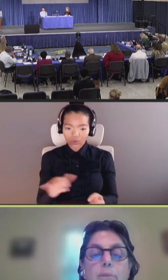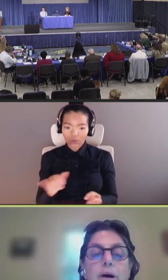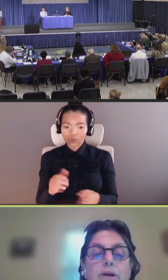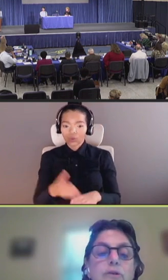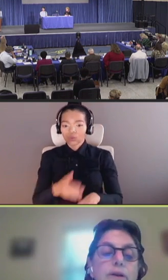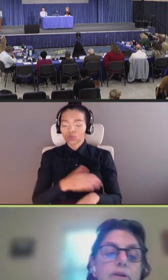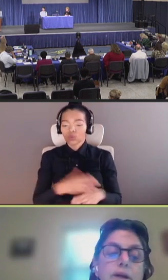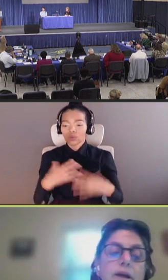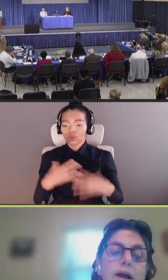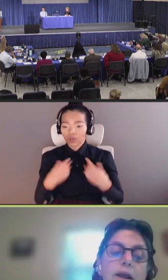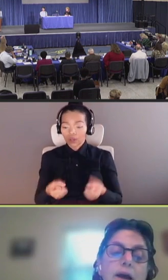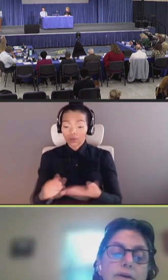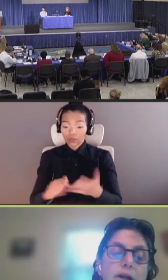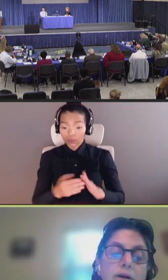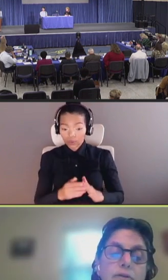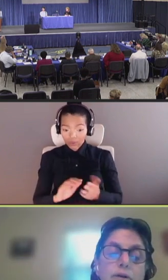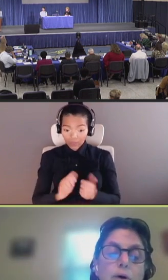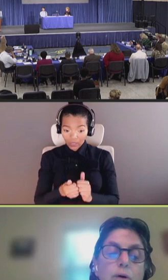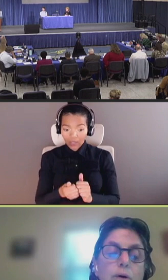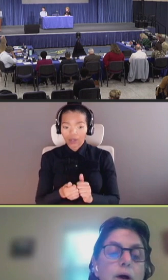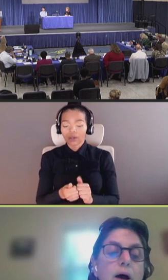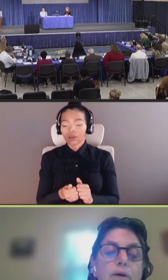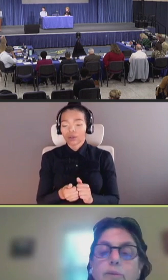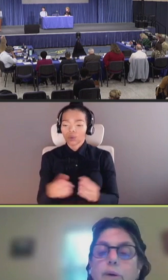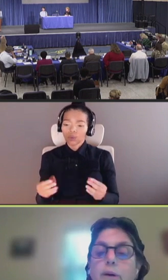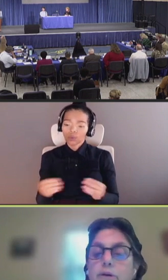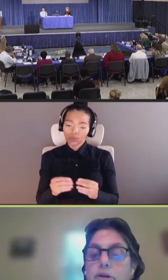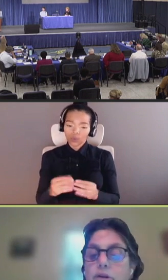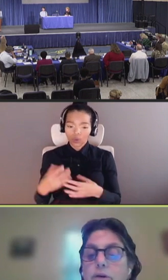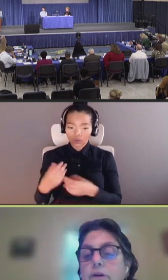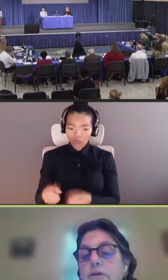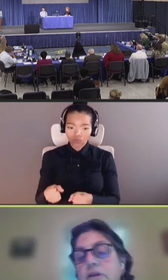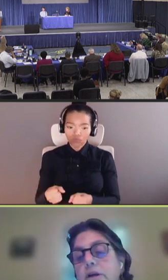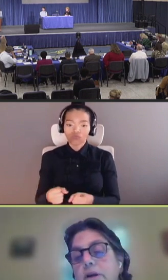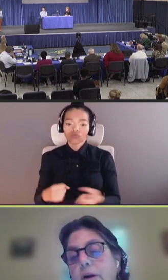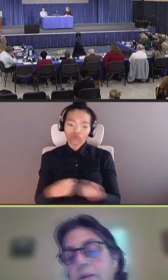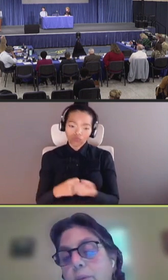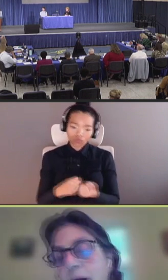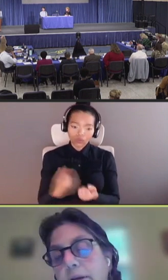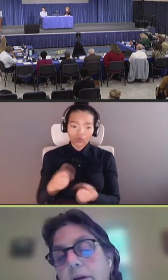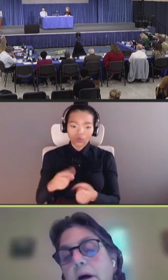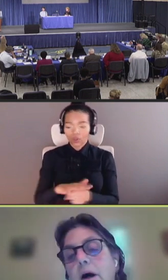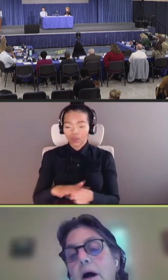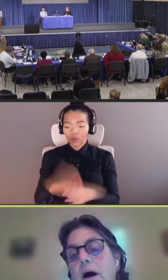by strengthening and advocating for local health departments. And you can see here on the right,